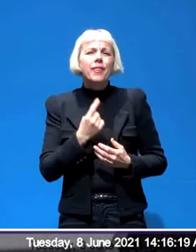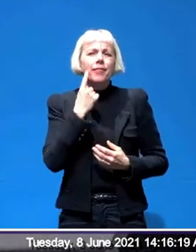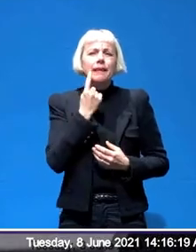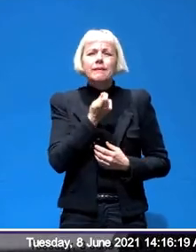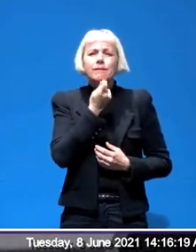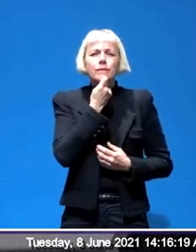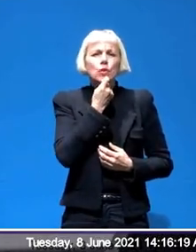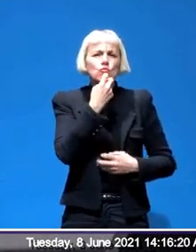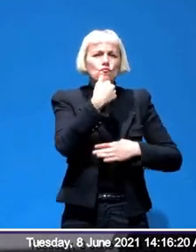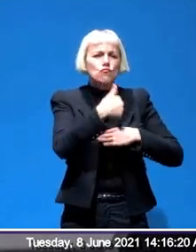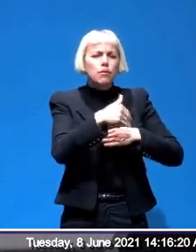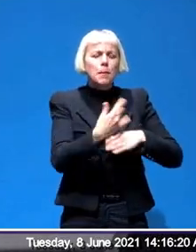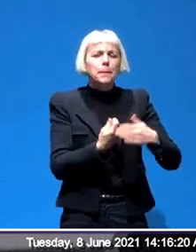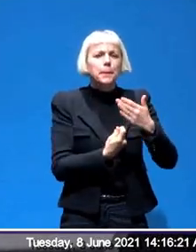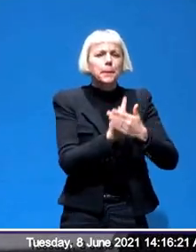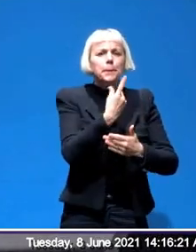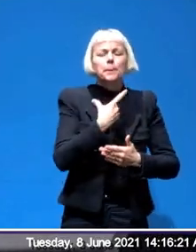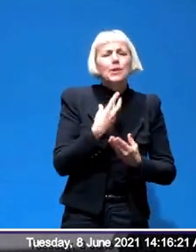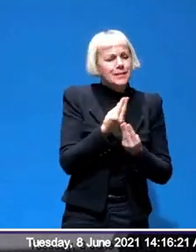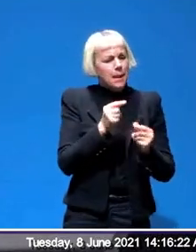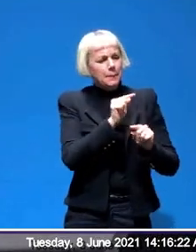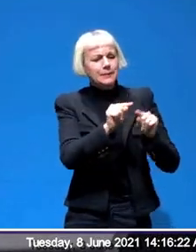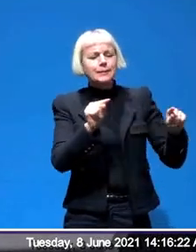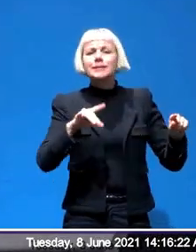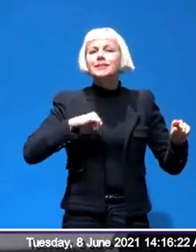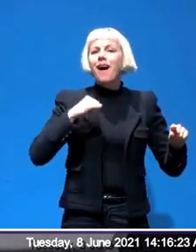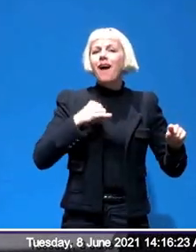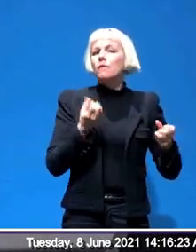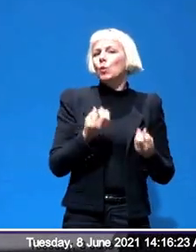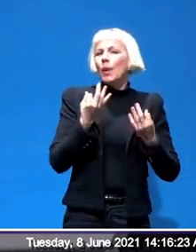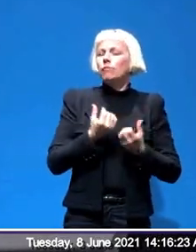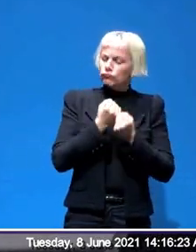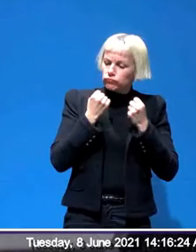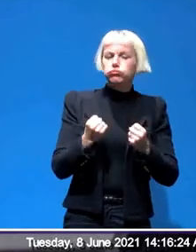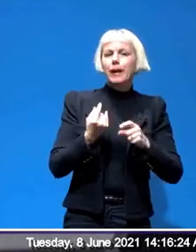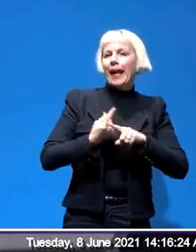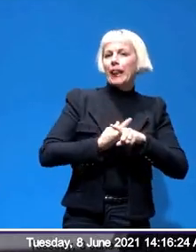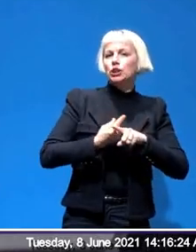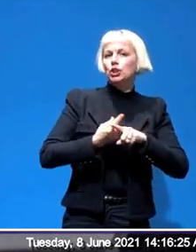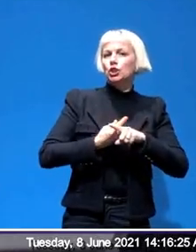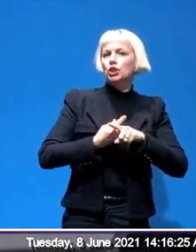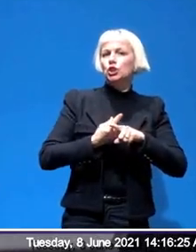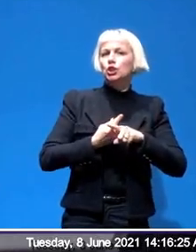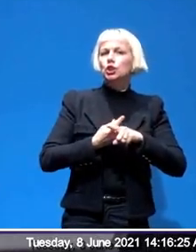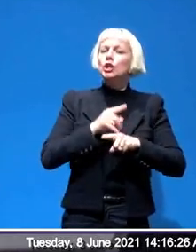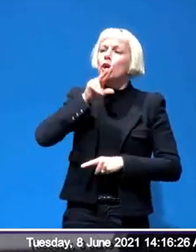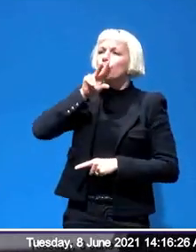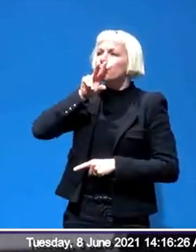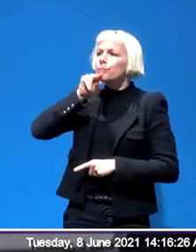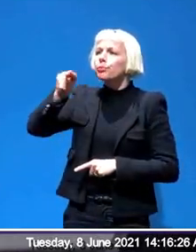English as a second language for some of our staff. I think some of the nuances of words were misinterpreted and we would then